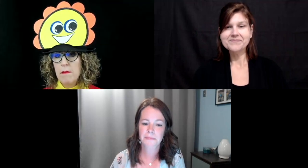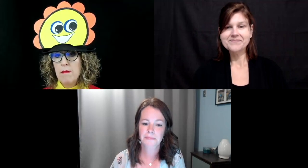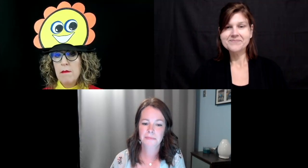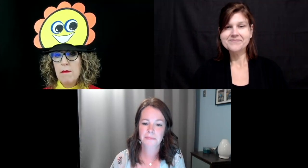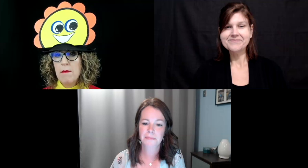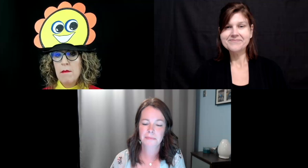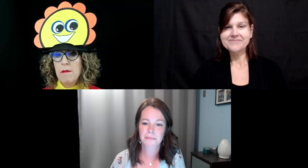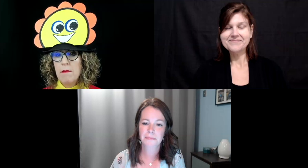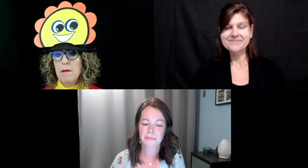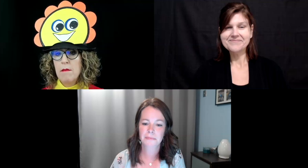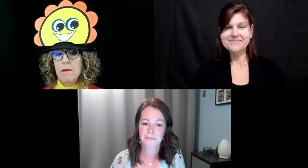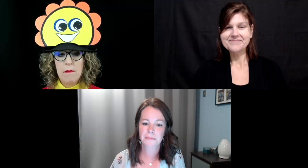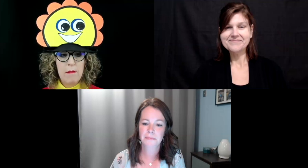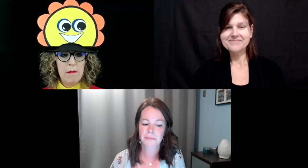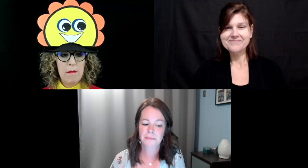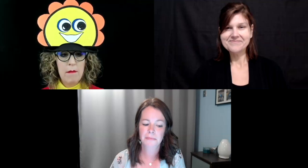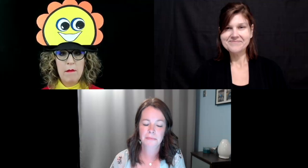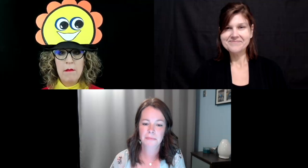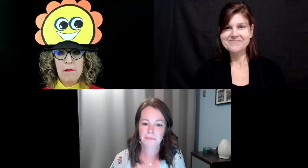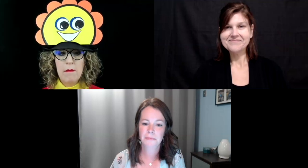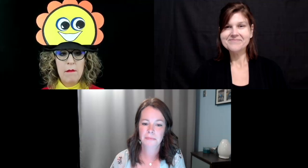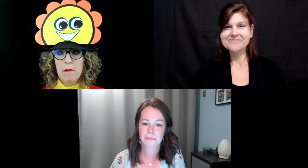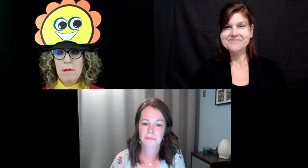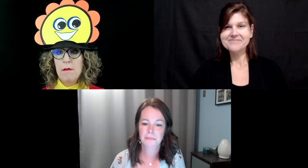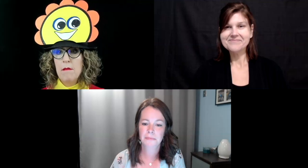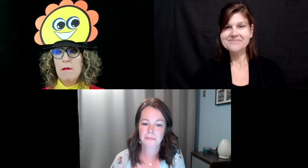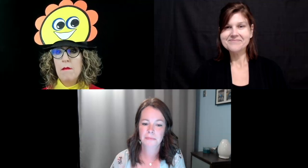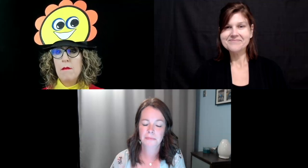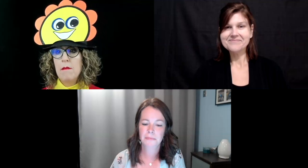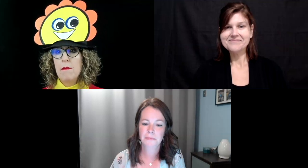(interpreter continues speaking Spanish)